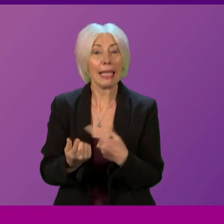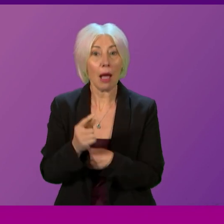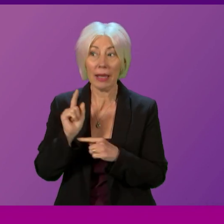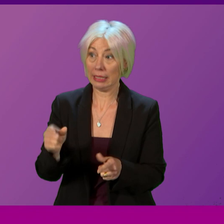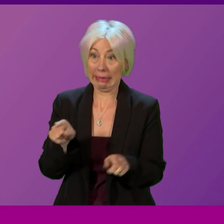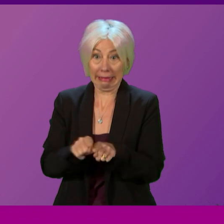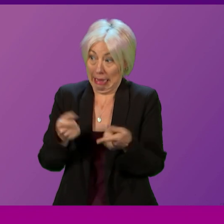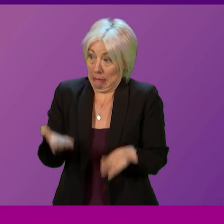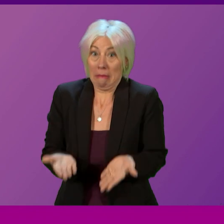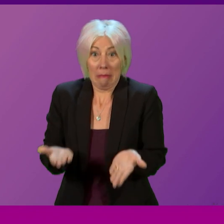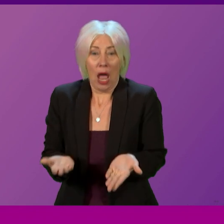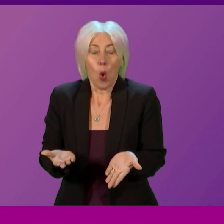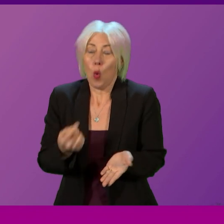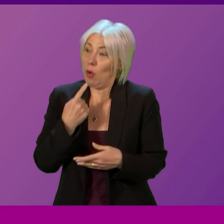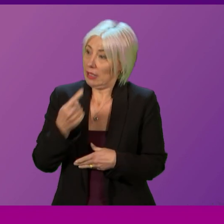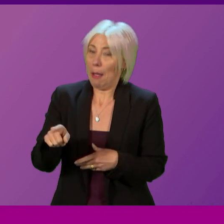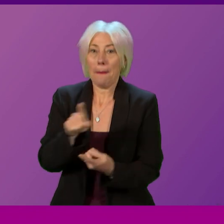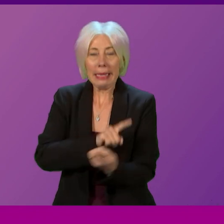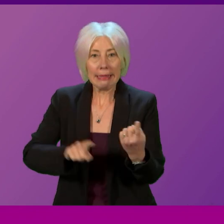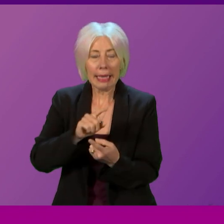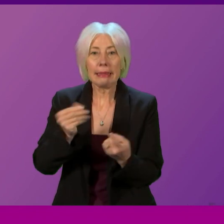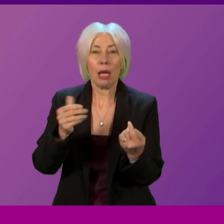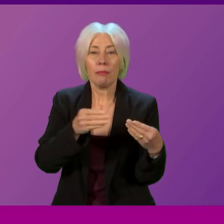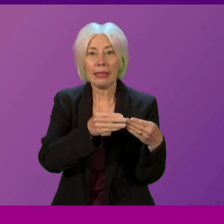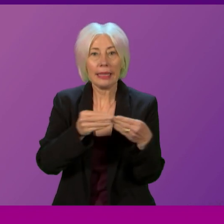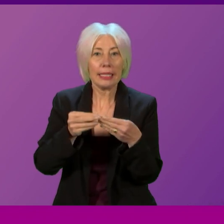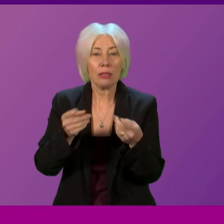It was a meeting of some leading NHS directors.